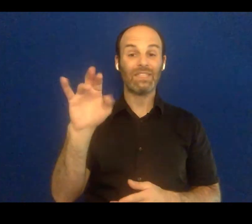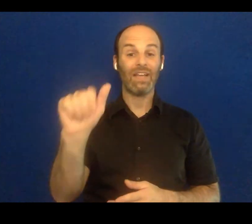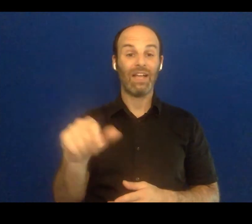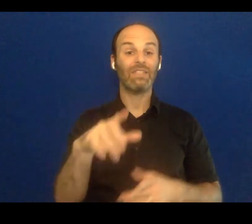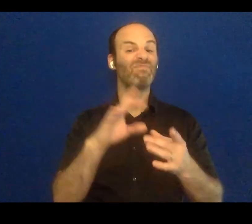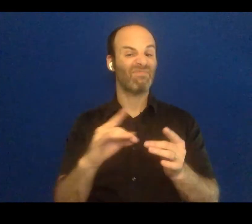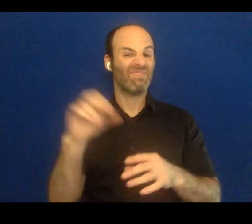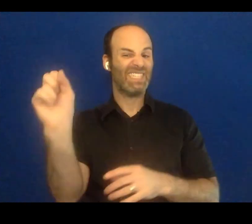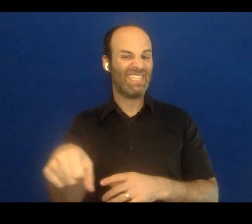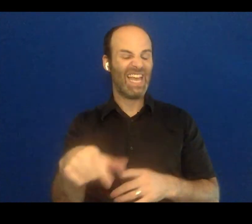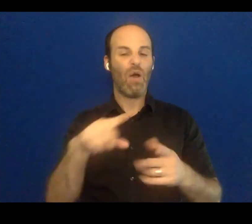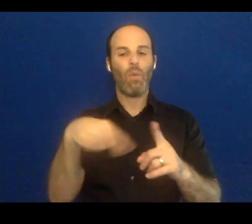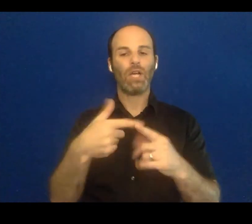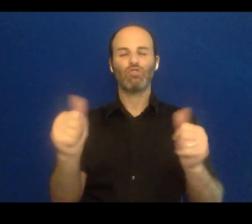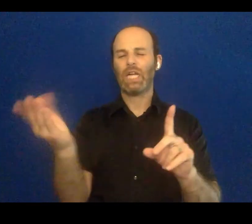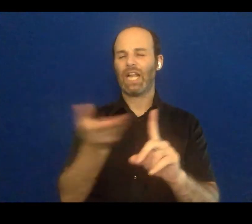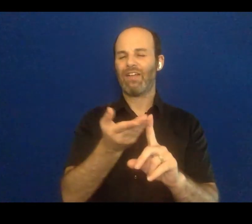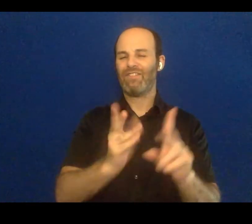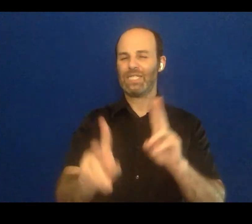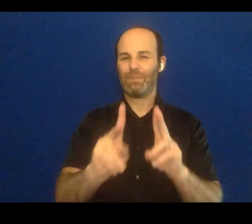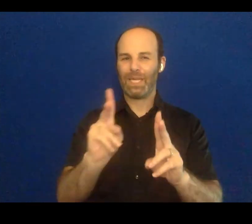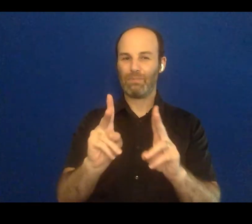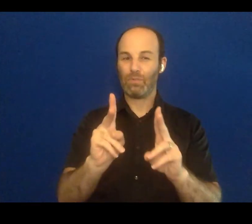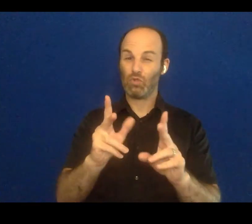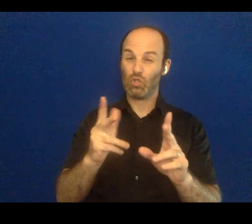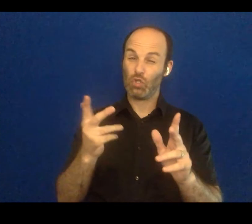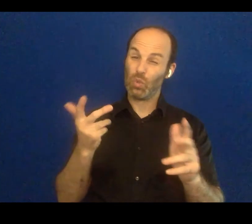IT COMES TO TRYING TO CONVINCE PEOPLE TO GET INVESTED IN THESE